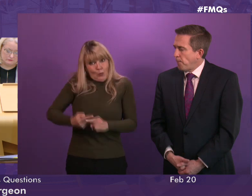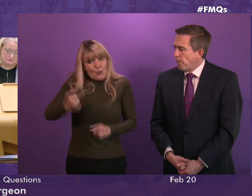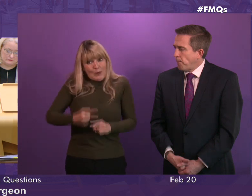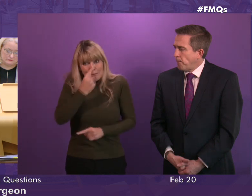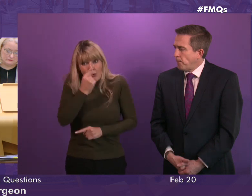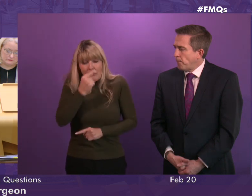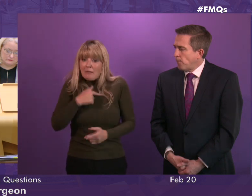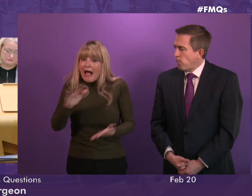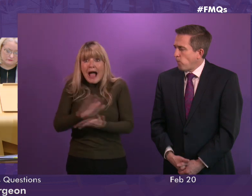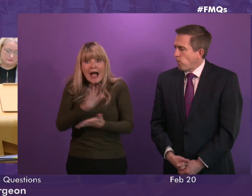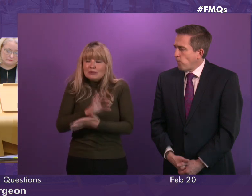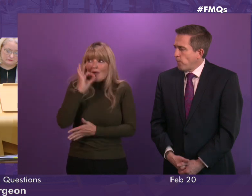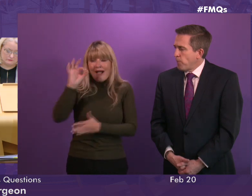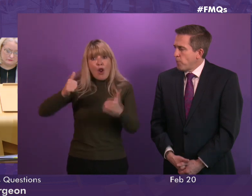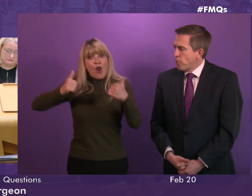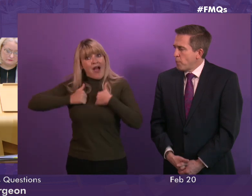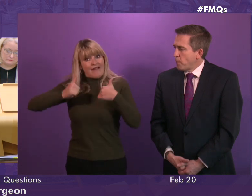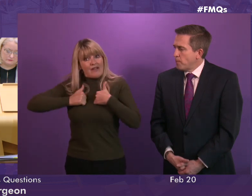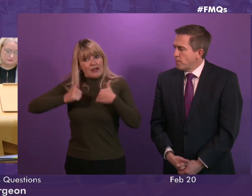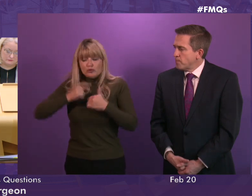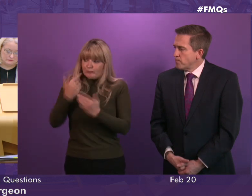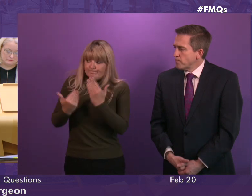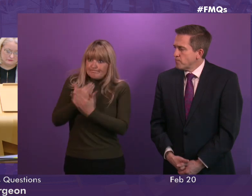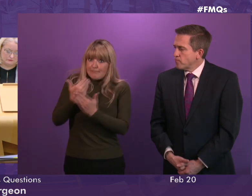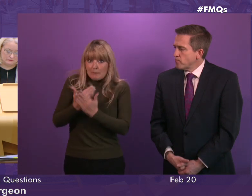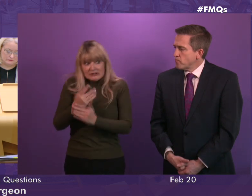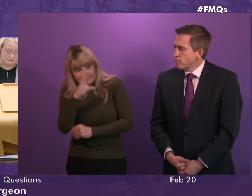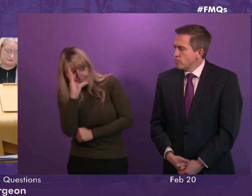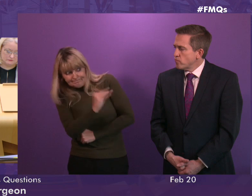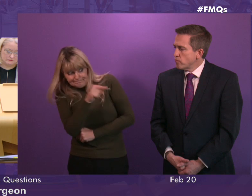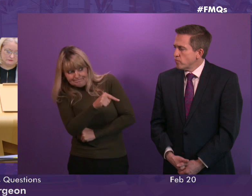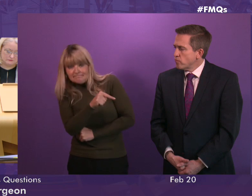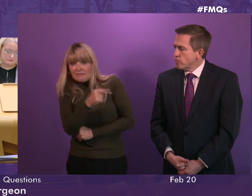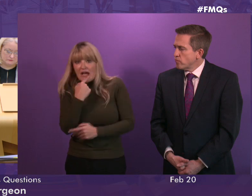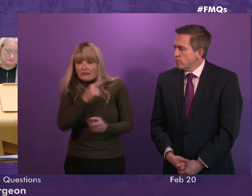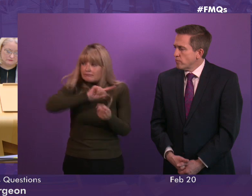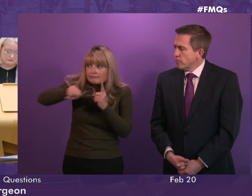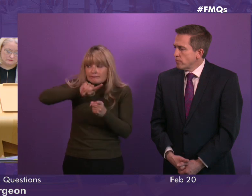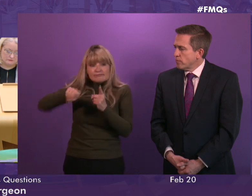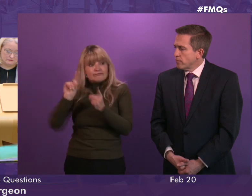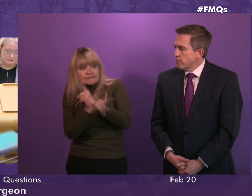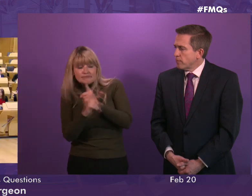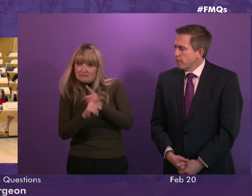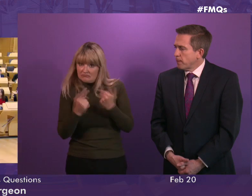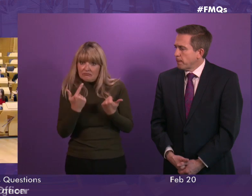I am very happy to ask the Lord Advocate to update Monica Lennon on those issues and answer any further questions that she has.